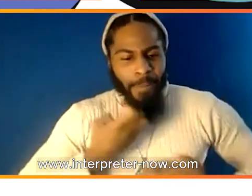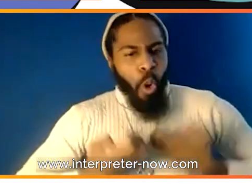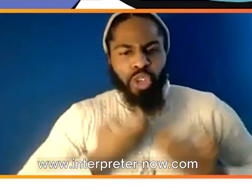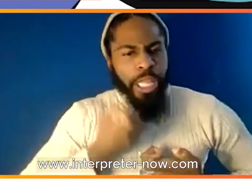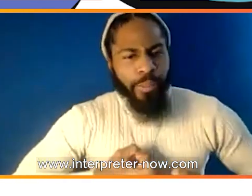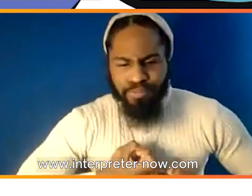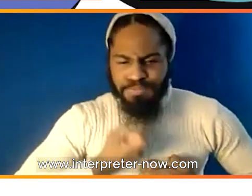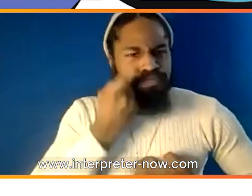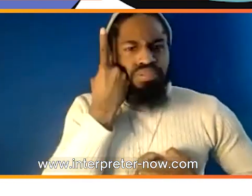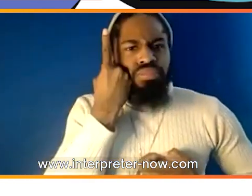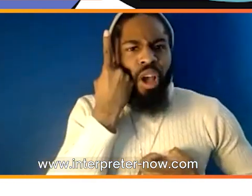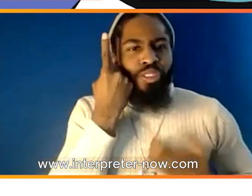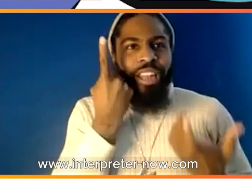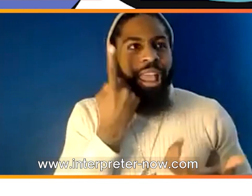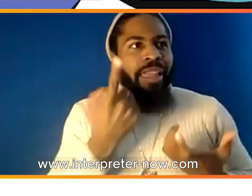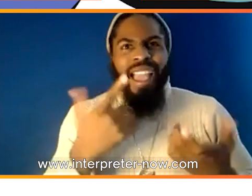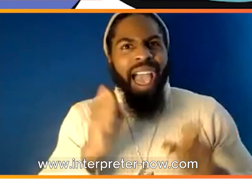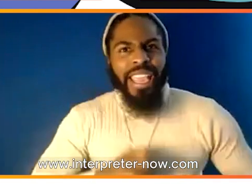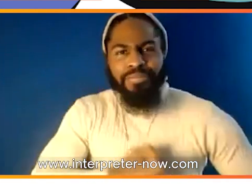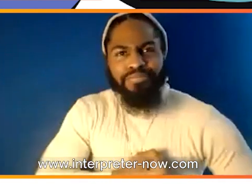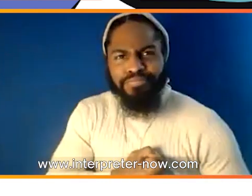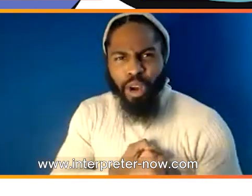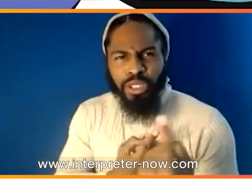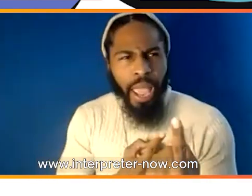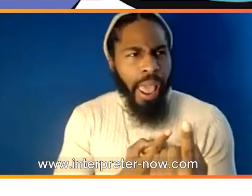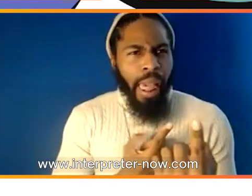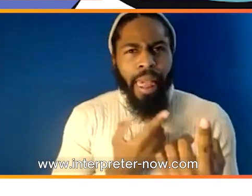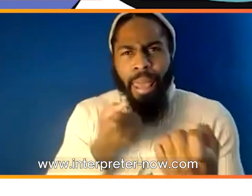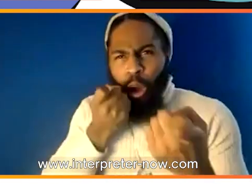hear or looking to see or how they feel, just by their body language, and how they fidget